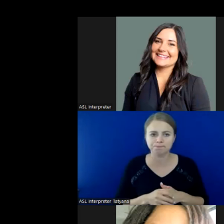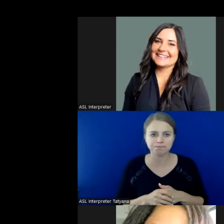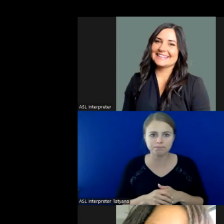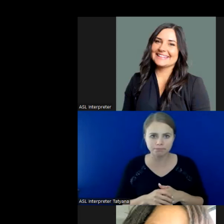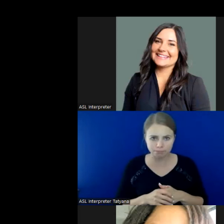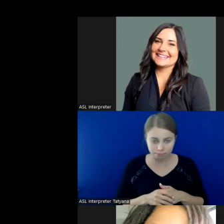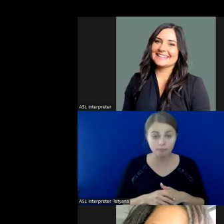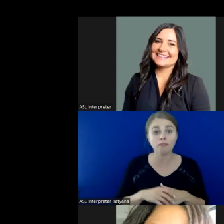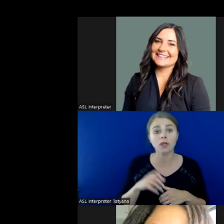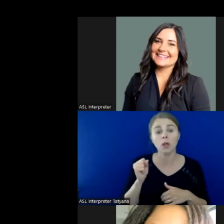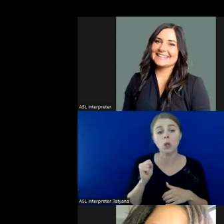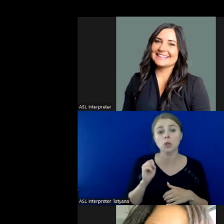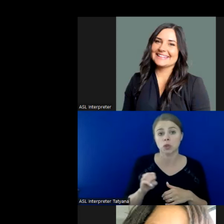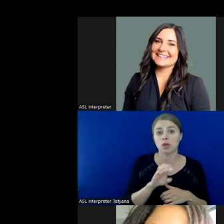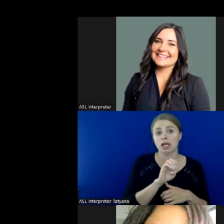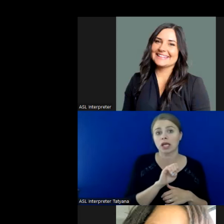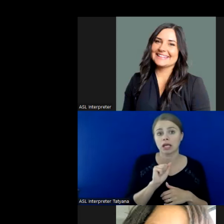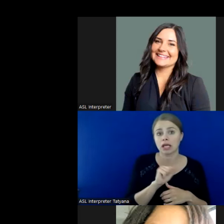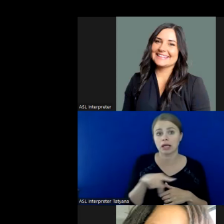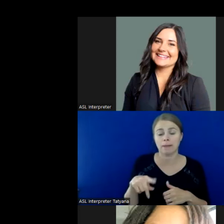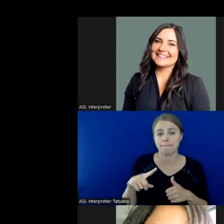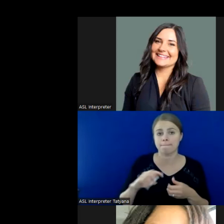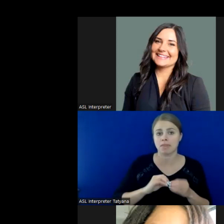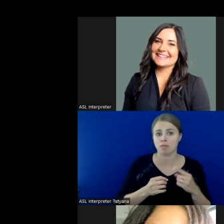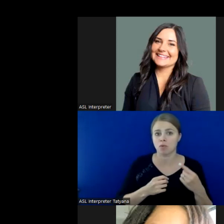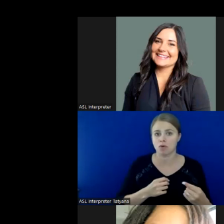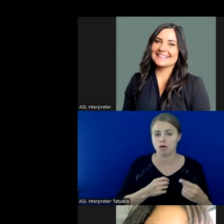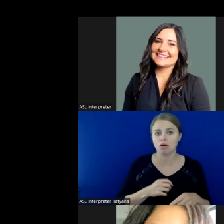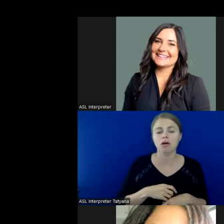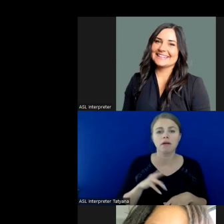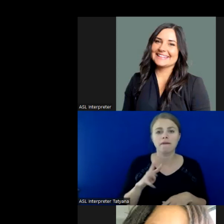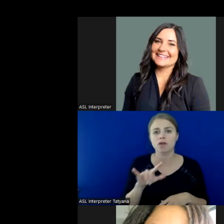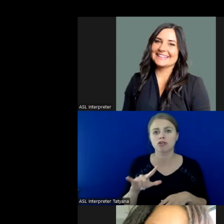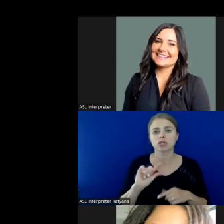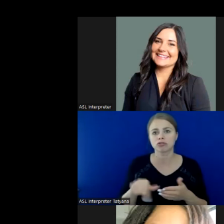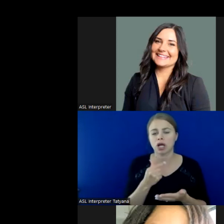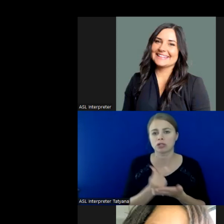So, EEAAP number 1. A virtual graduation ceremony software. It's web based.